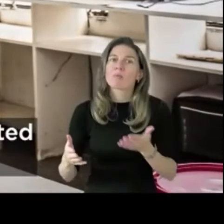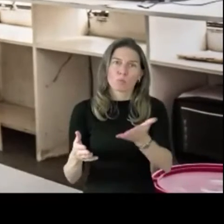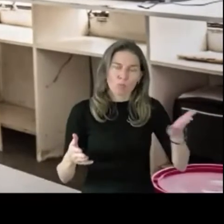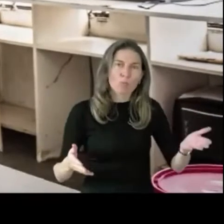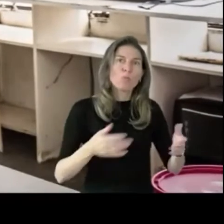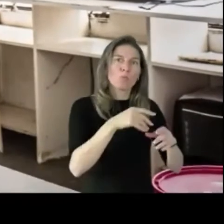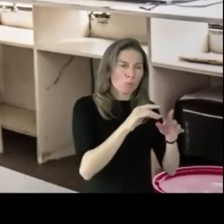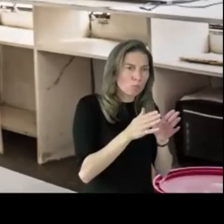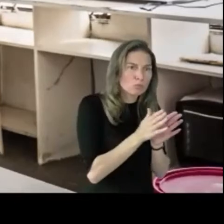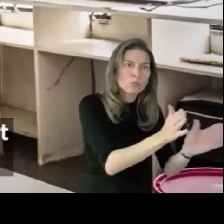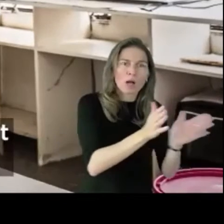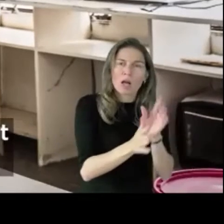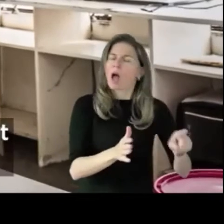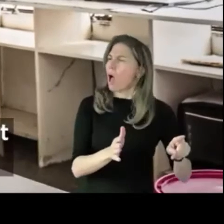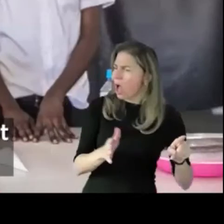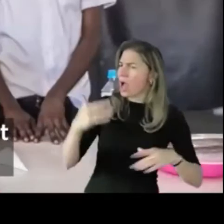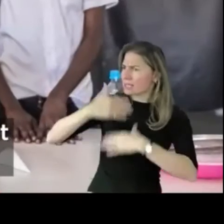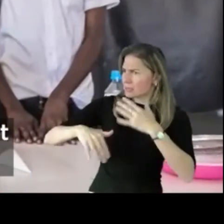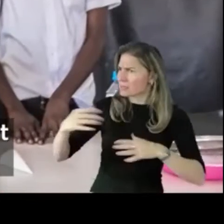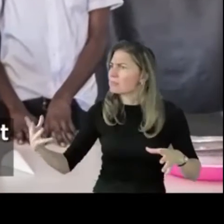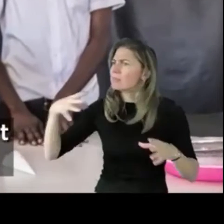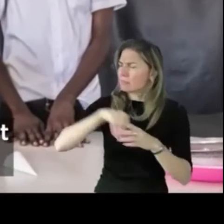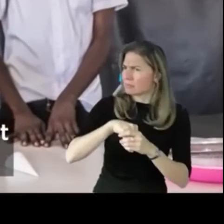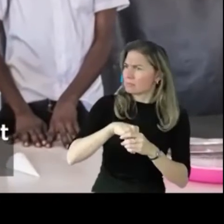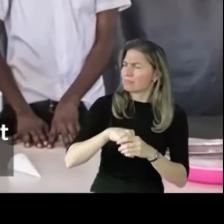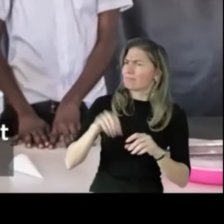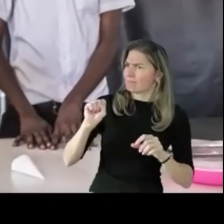about disability inclusion and saying they want to get to this point.